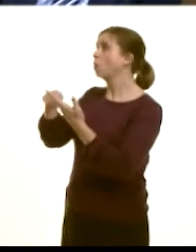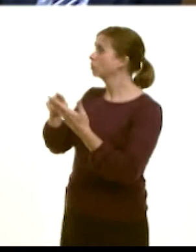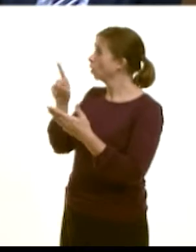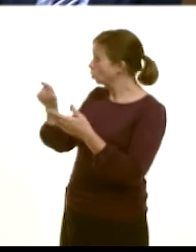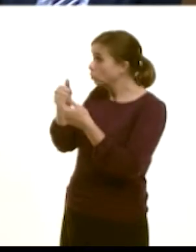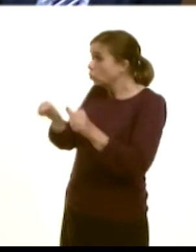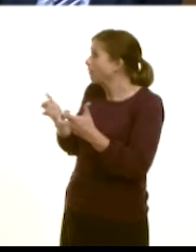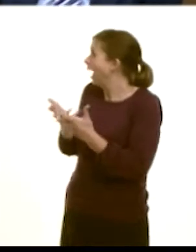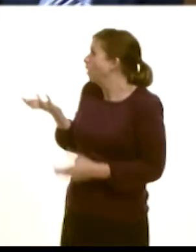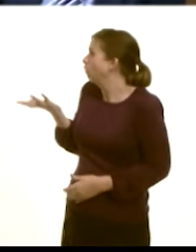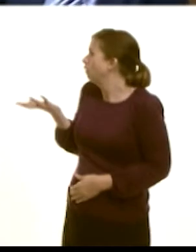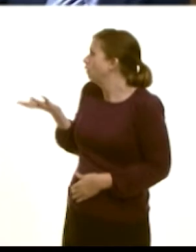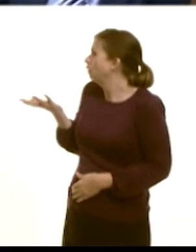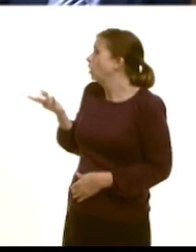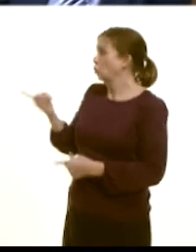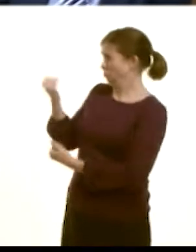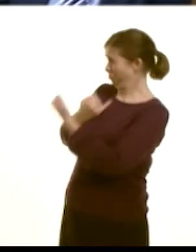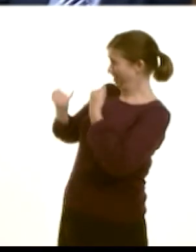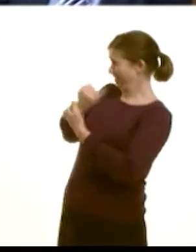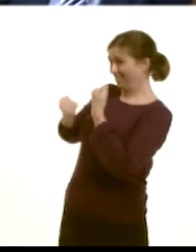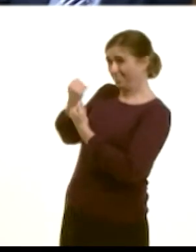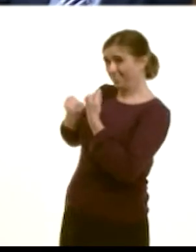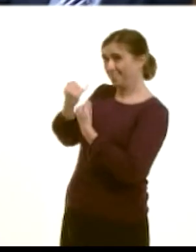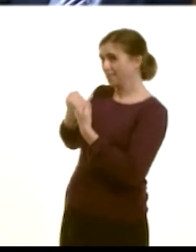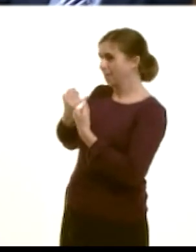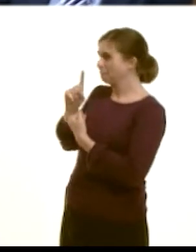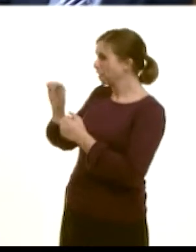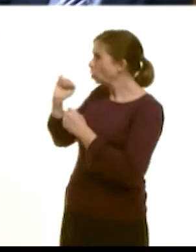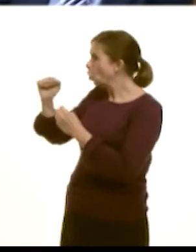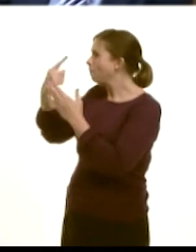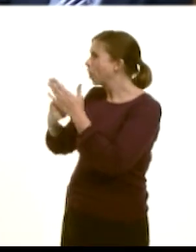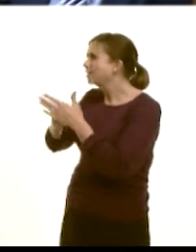There was much criticism, but not much in terms of policy development. However, he asked the question and I will answer it.